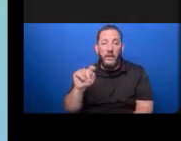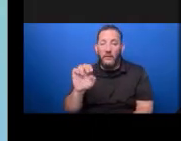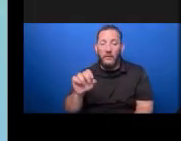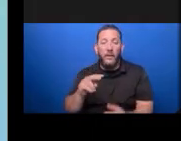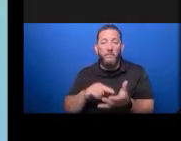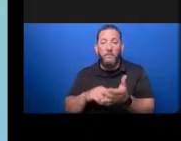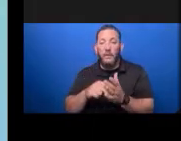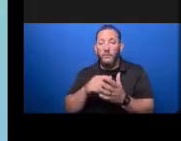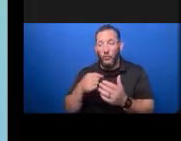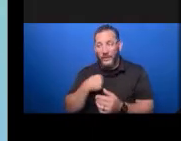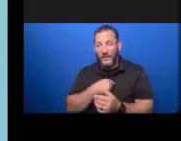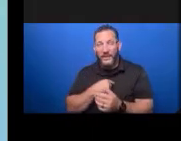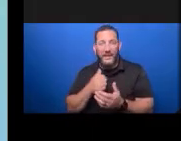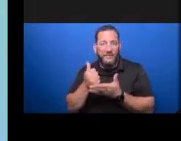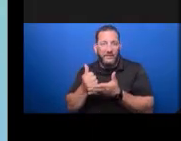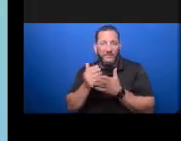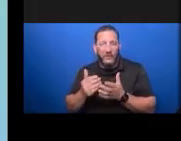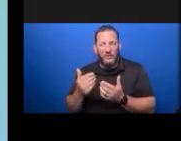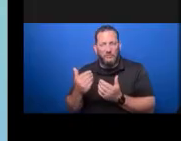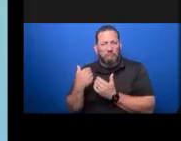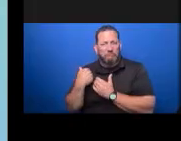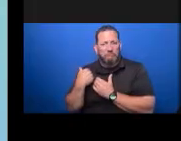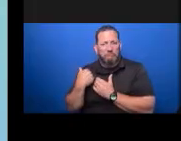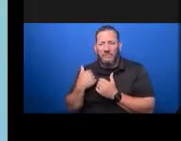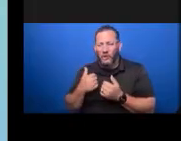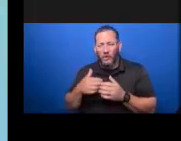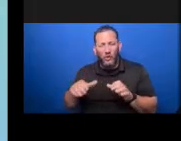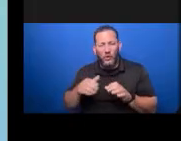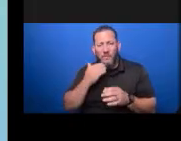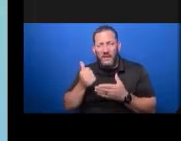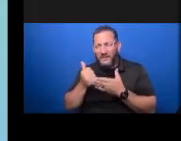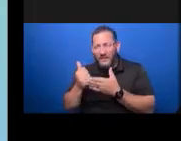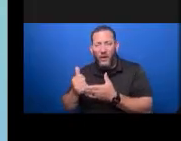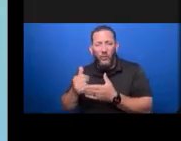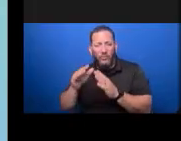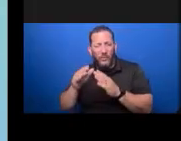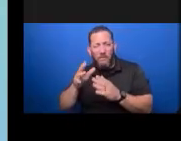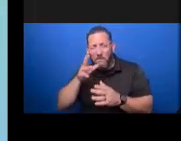interventionists to facilitate that parent's understanding of